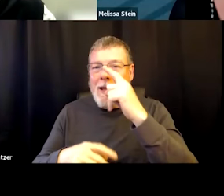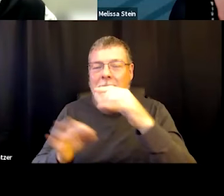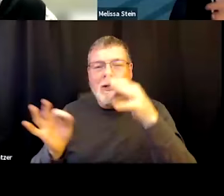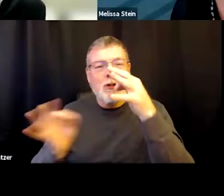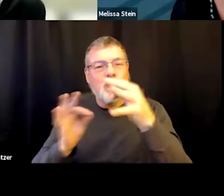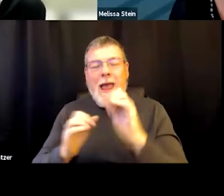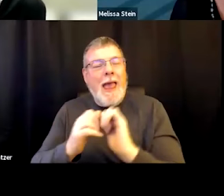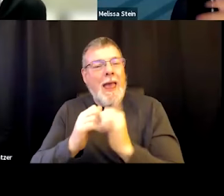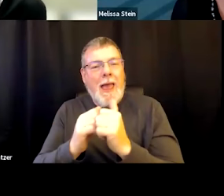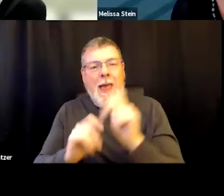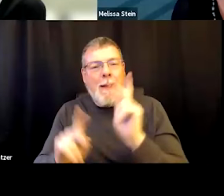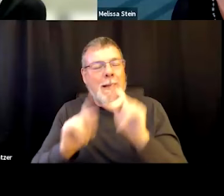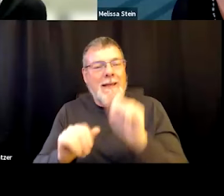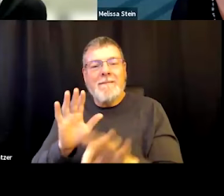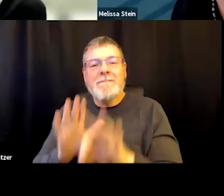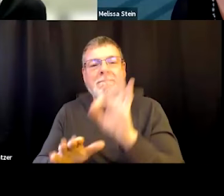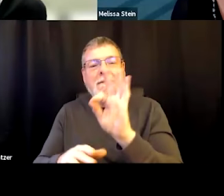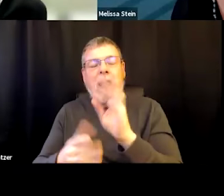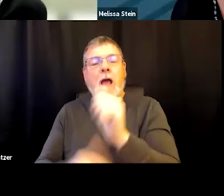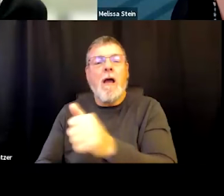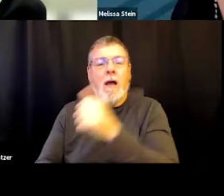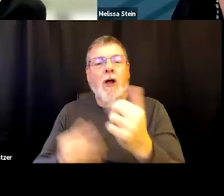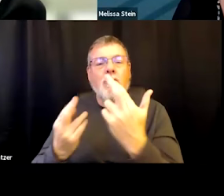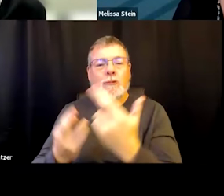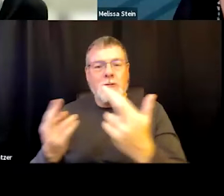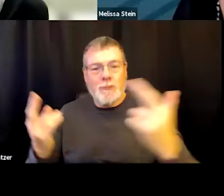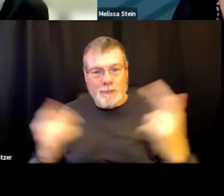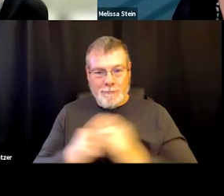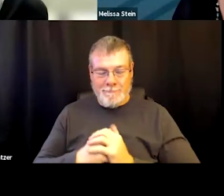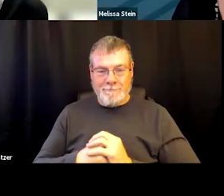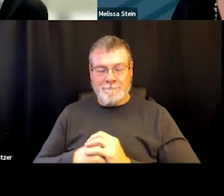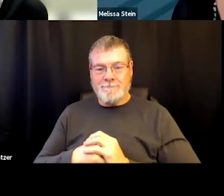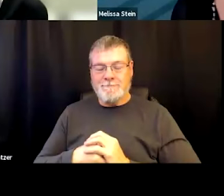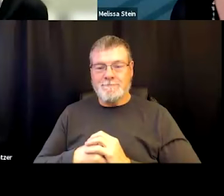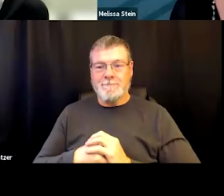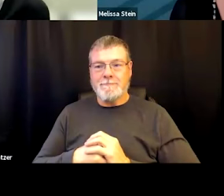how folks might go about finding some of these other tools that you presented?